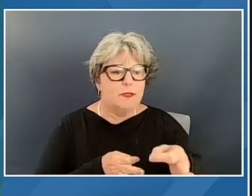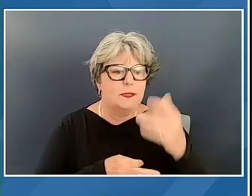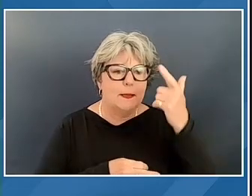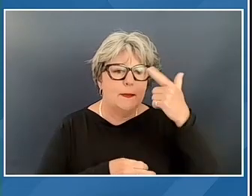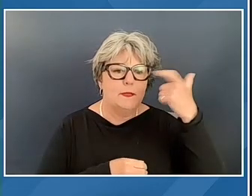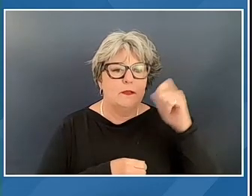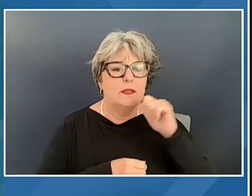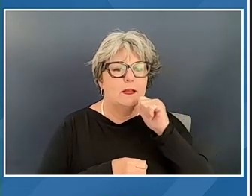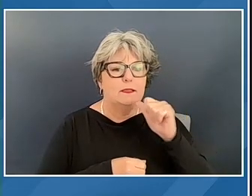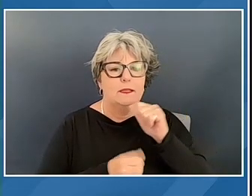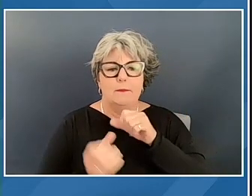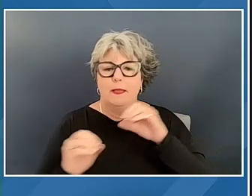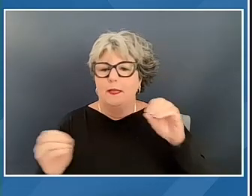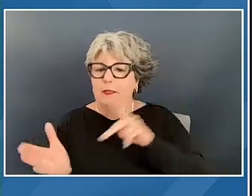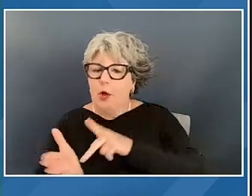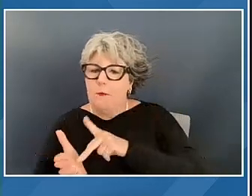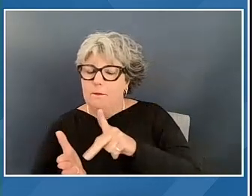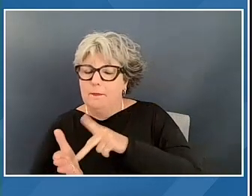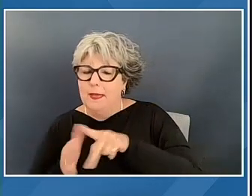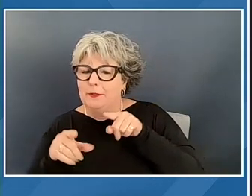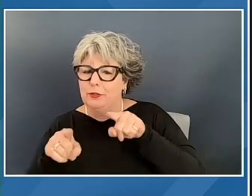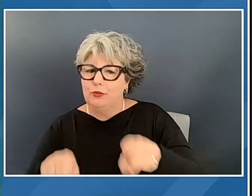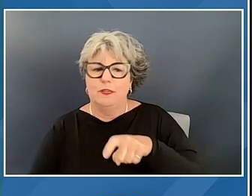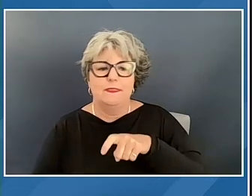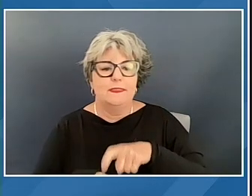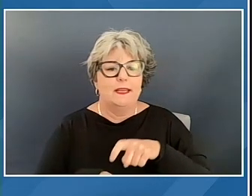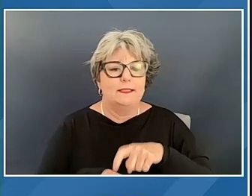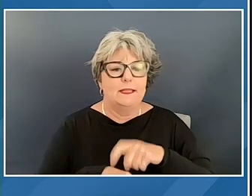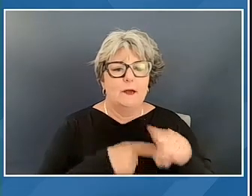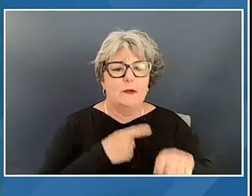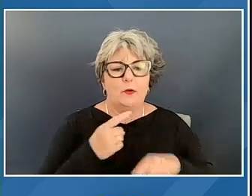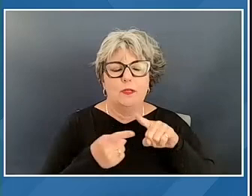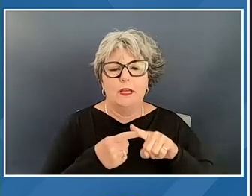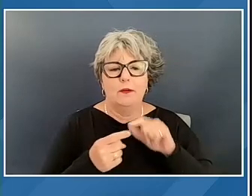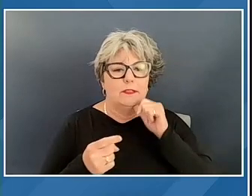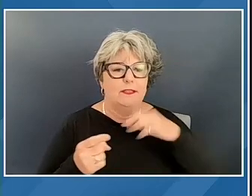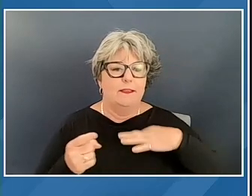payments during that time when I was involuntarily put into deferment.